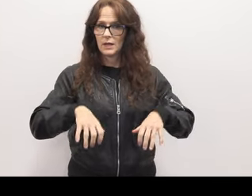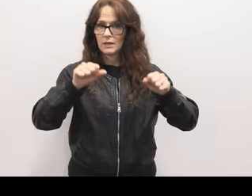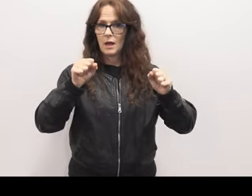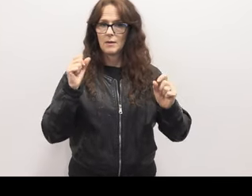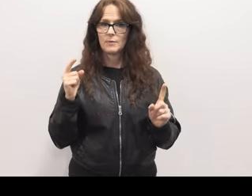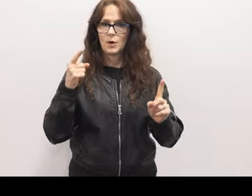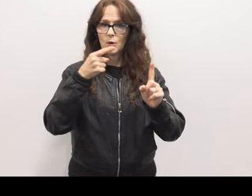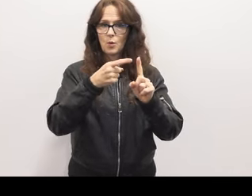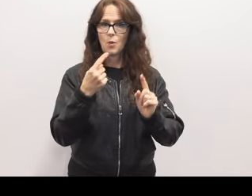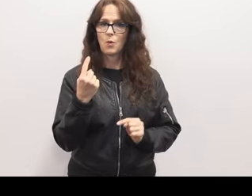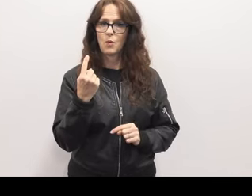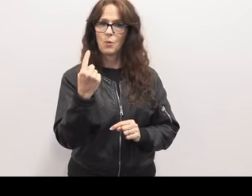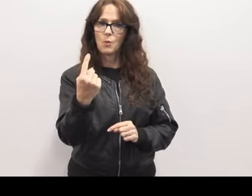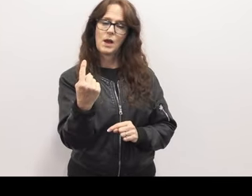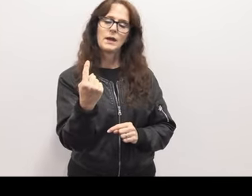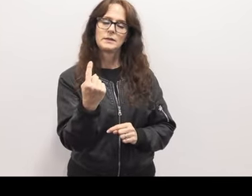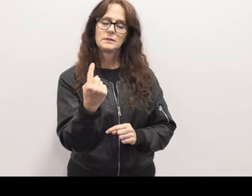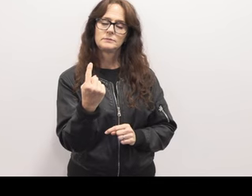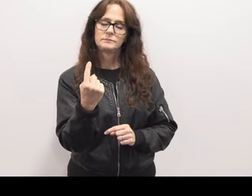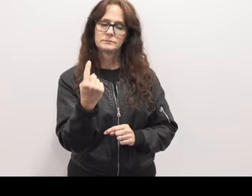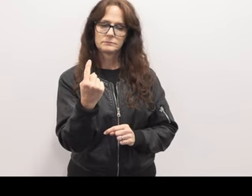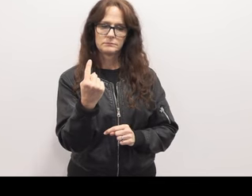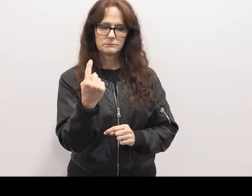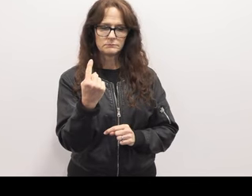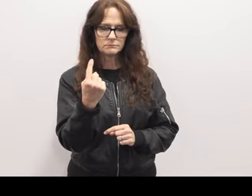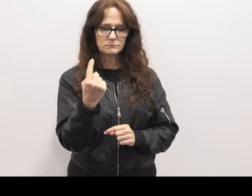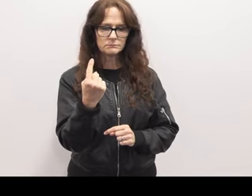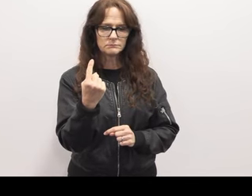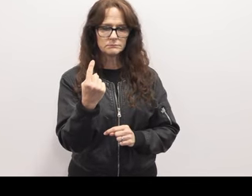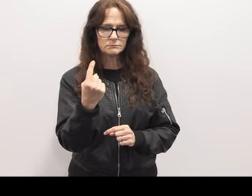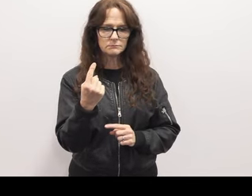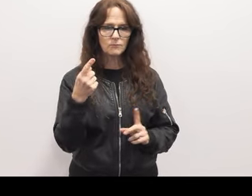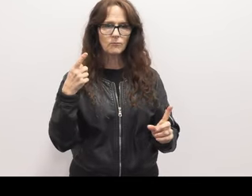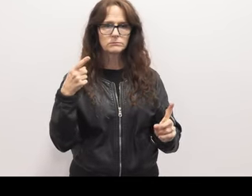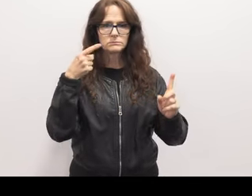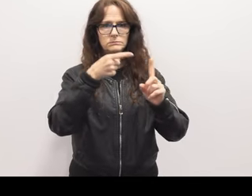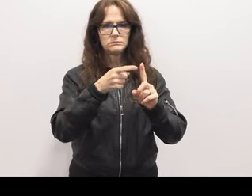that goal five would support goal one,